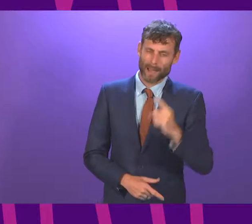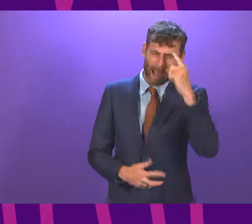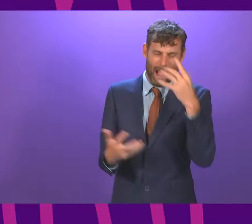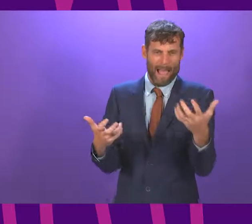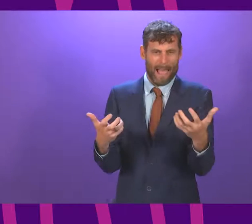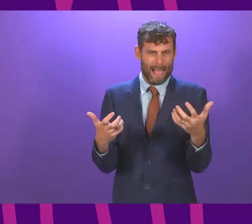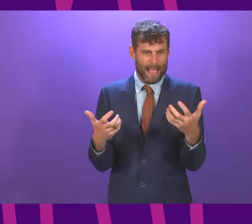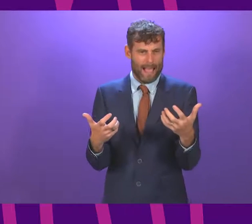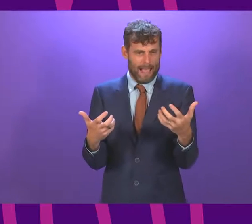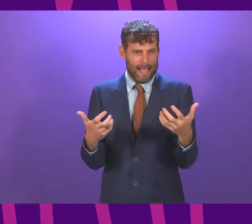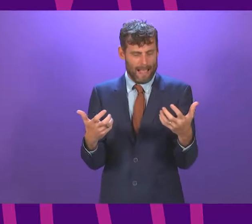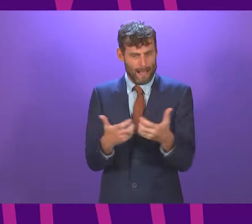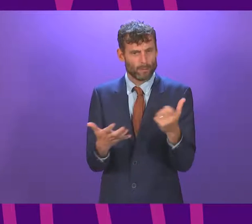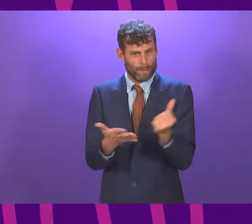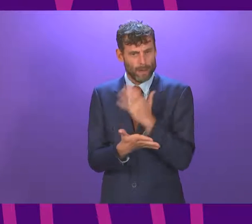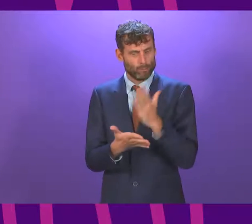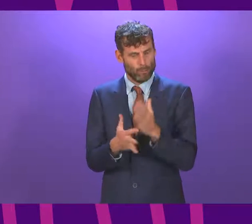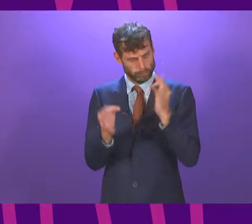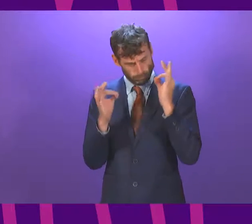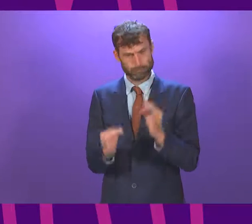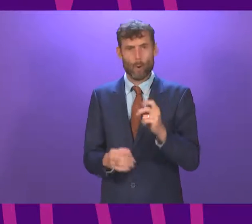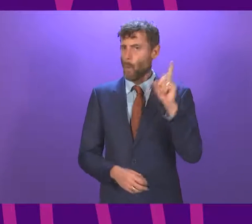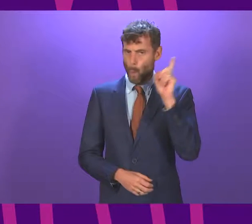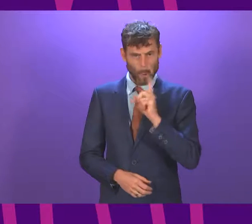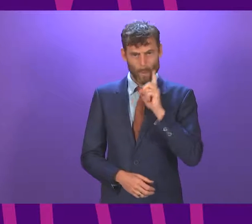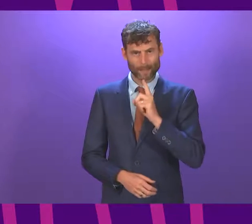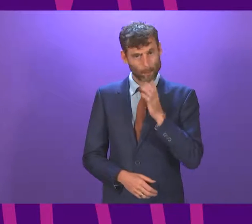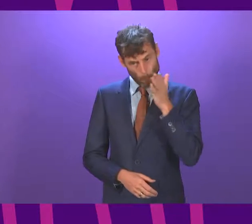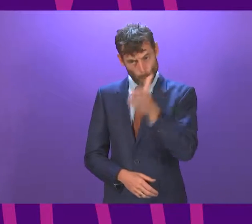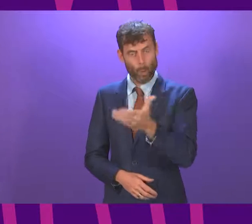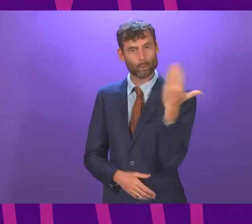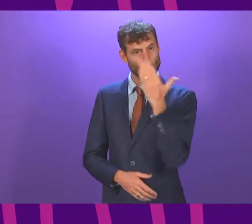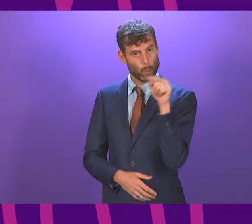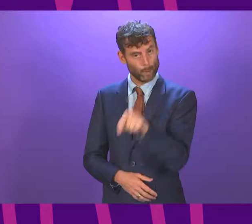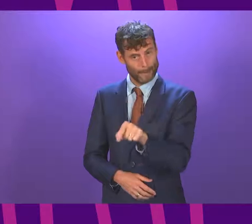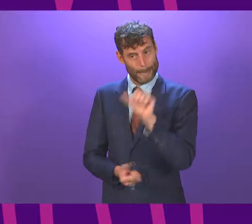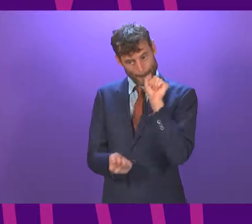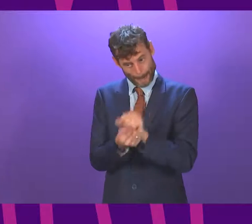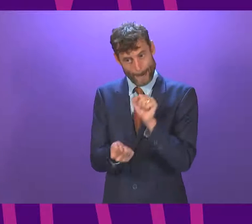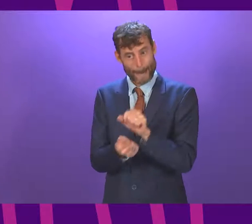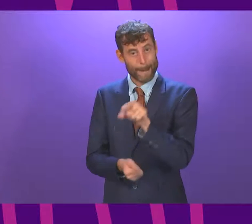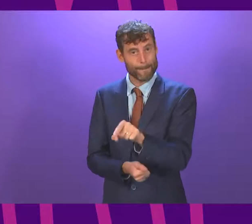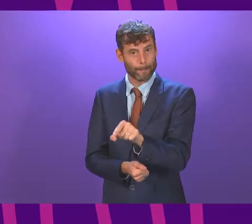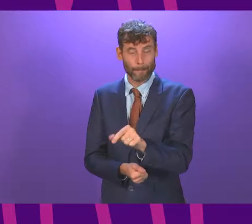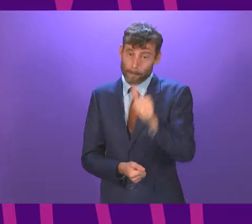attend school in person must be our top priority. Does the cabinet secretary understand that when